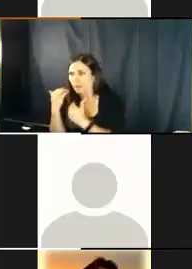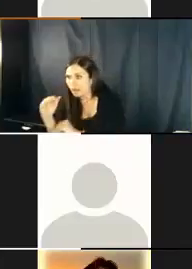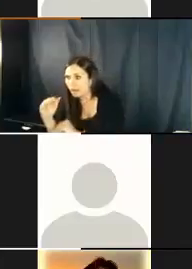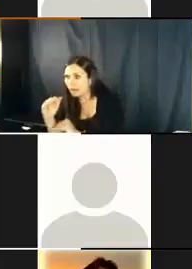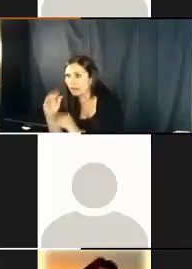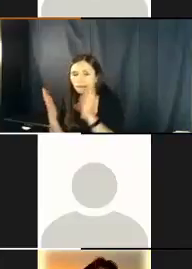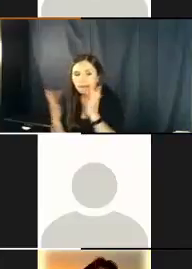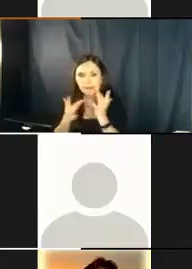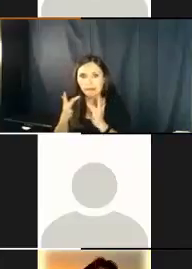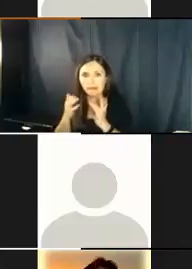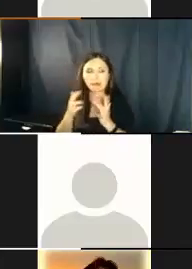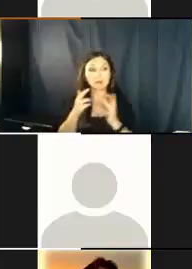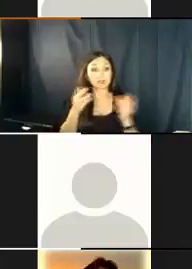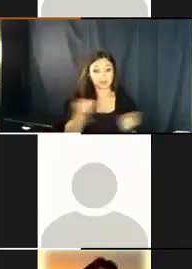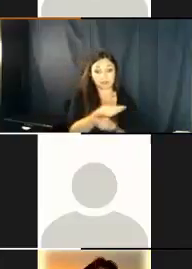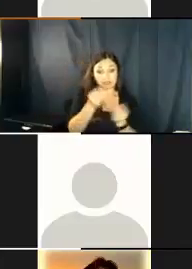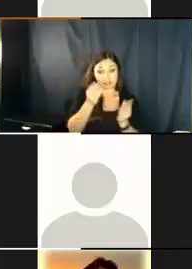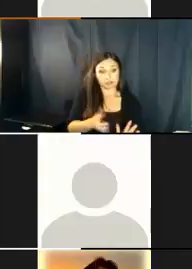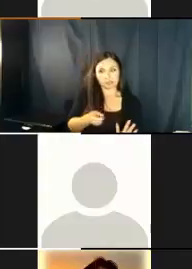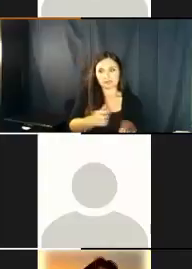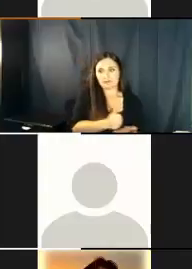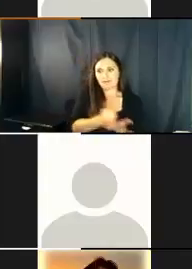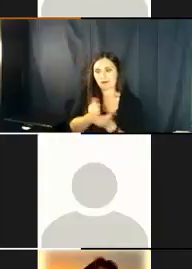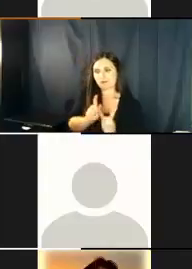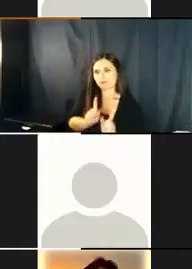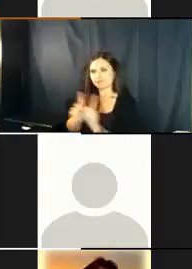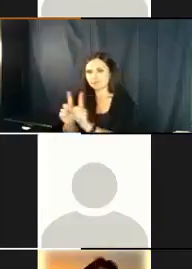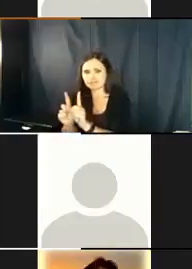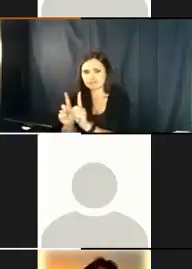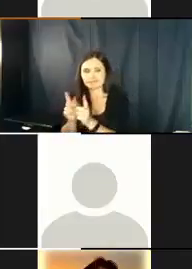to make sure they're logging in and deal with any technical issues, and then you can use